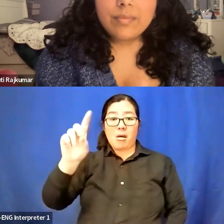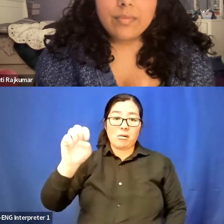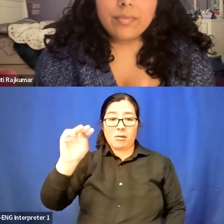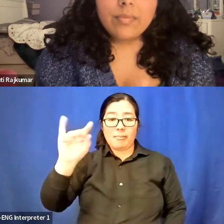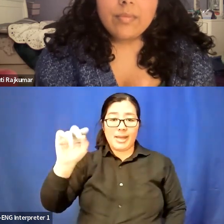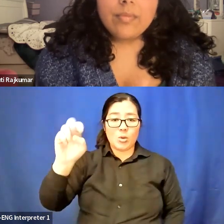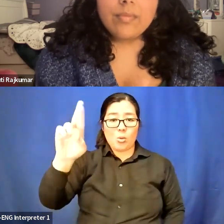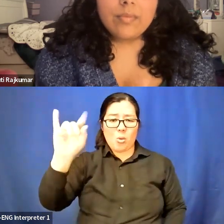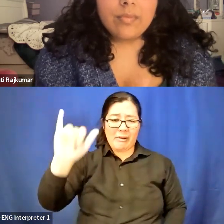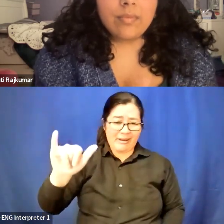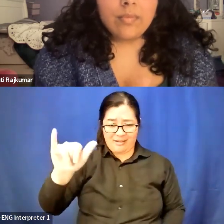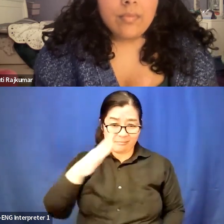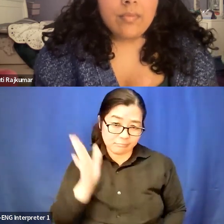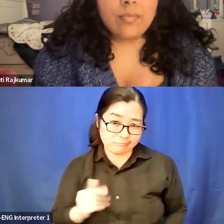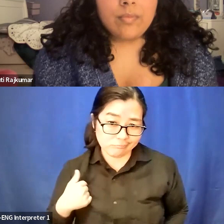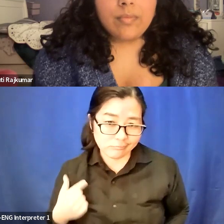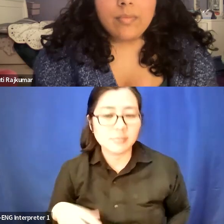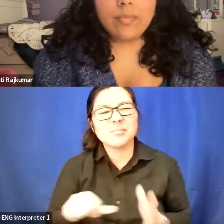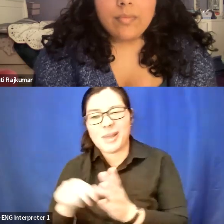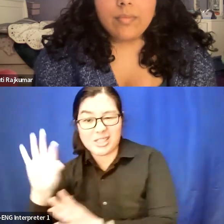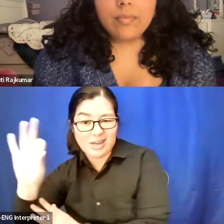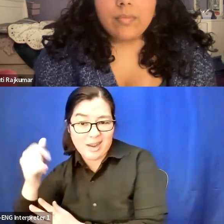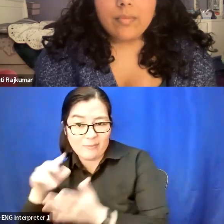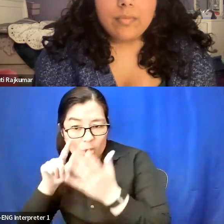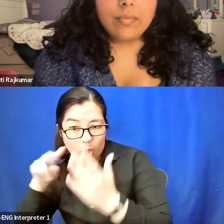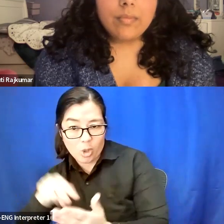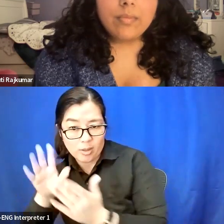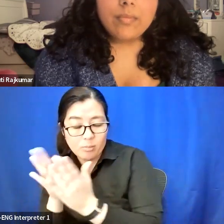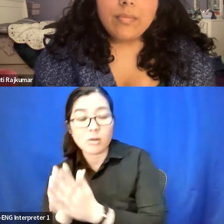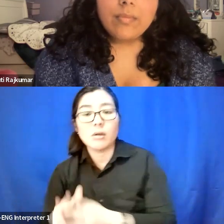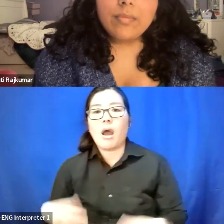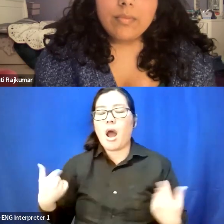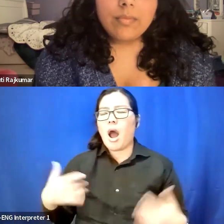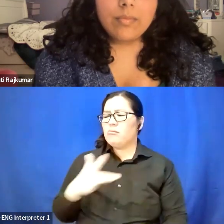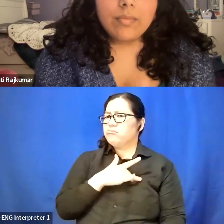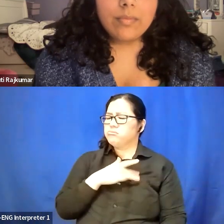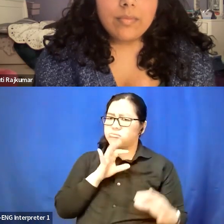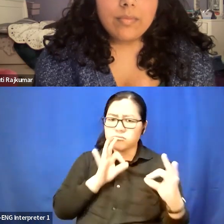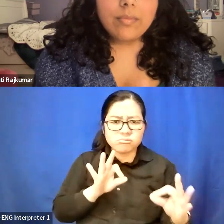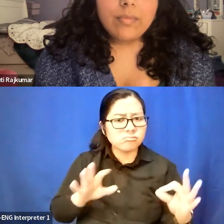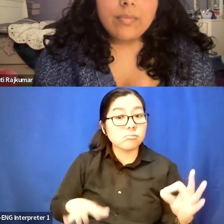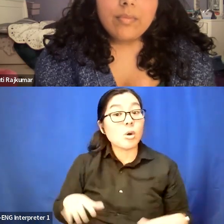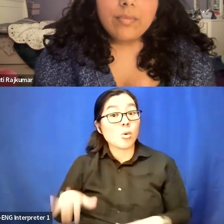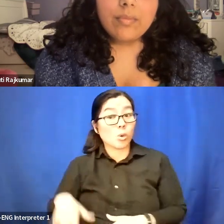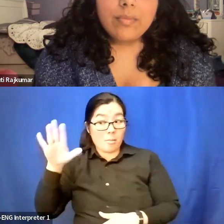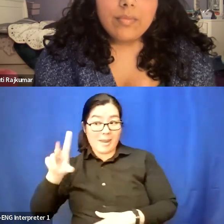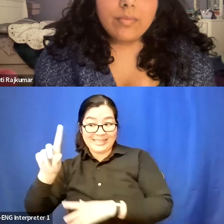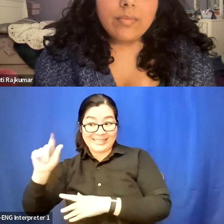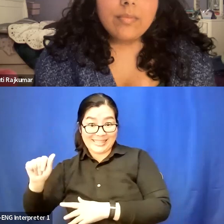So this personally resonated with me. Growing up, I felt like my disabled identity was separate from my South Asian identity,